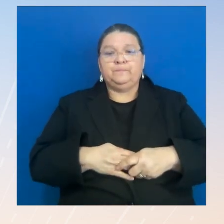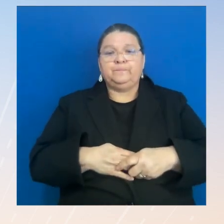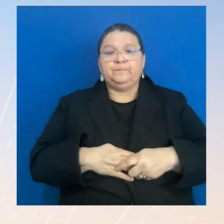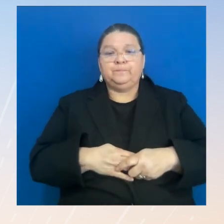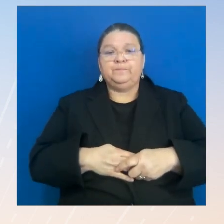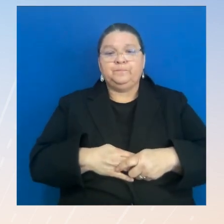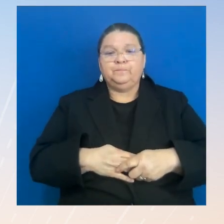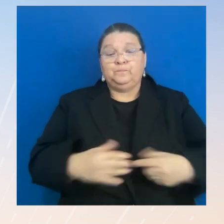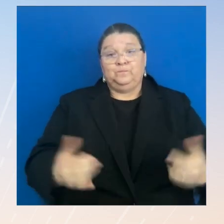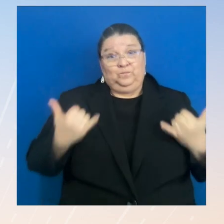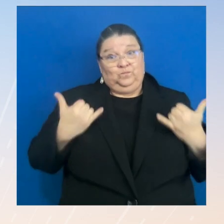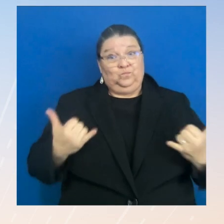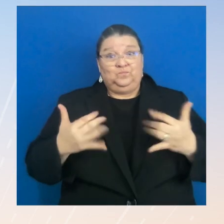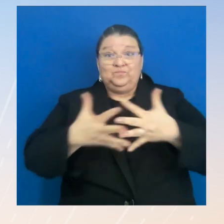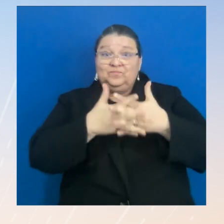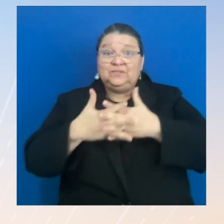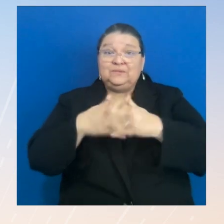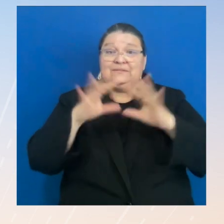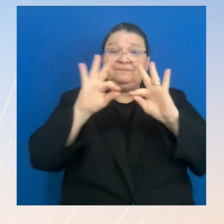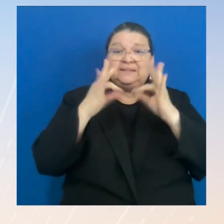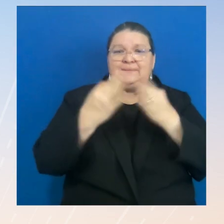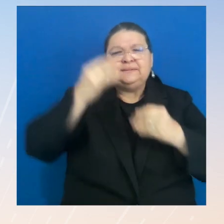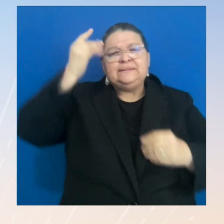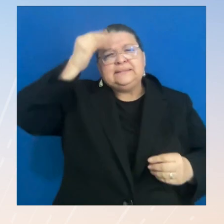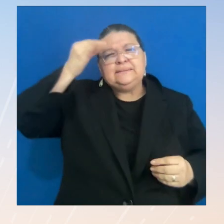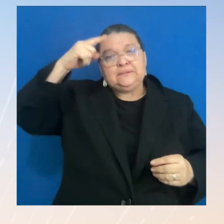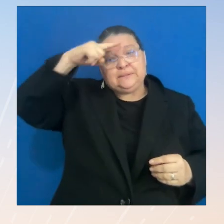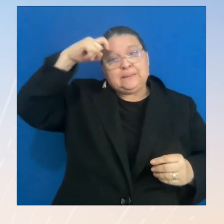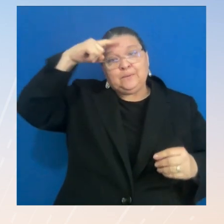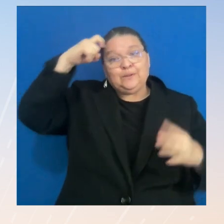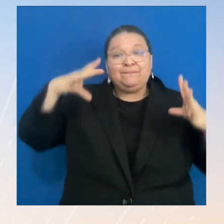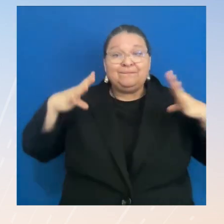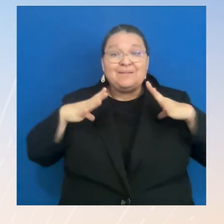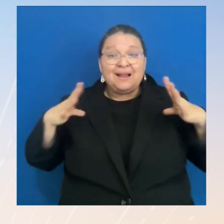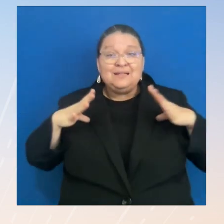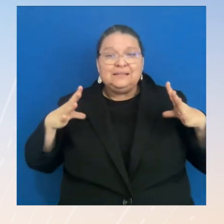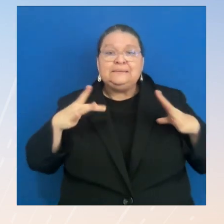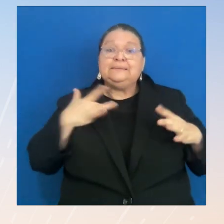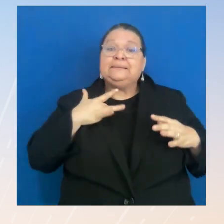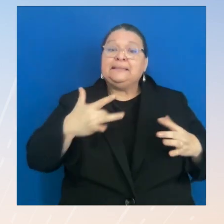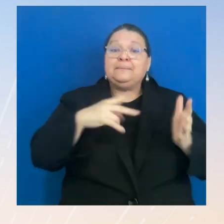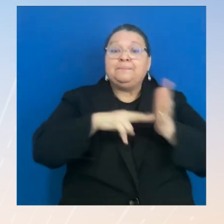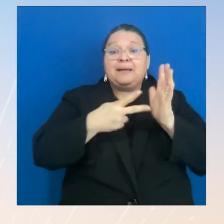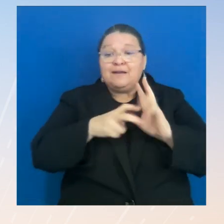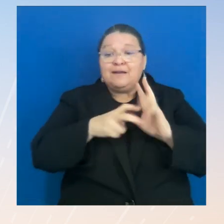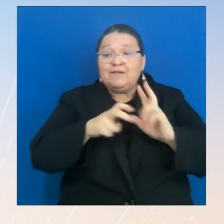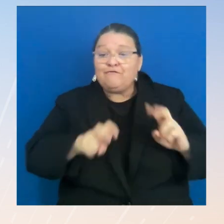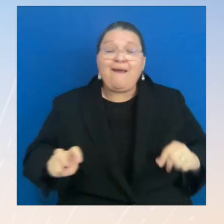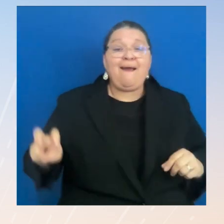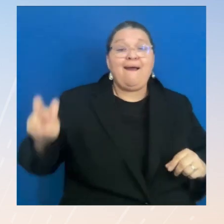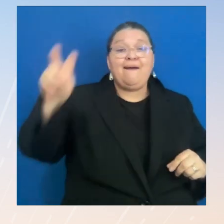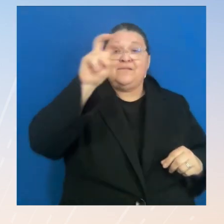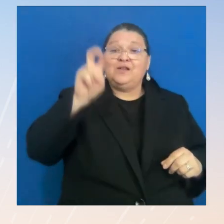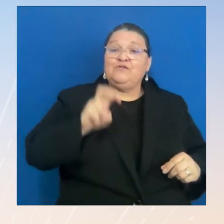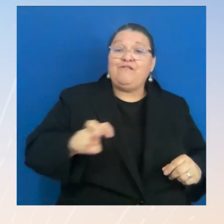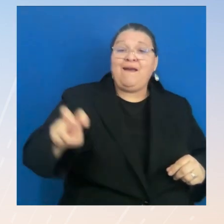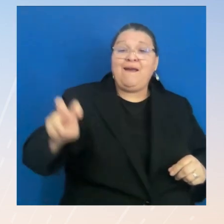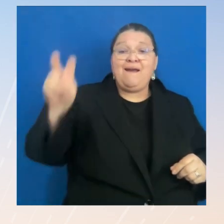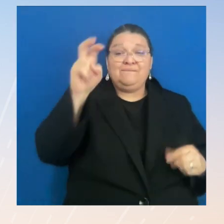often require travel by car long distances. What kind of guidance does the White House have? I mean, should they expect or plan for $4 gasoline